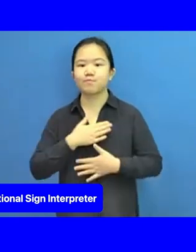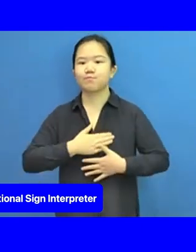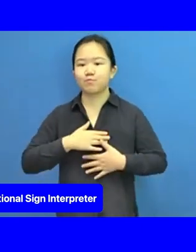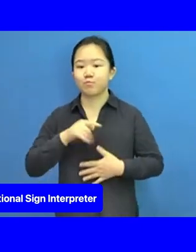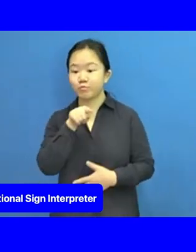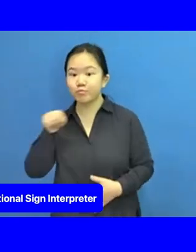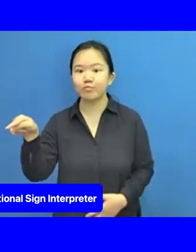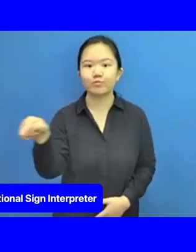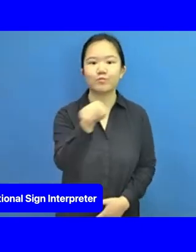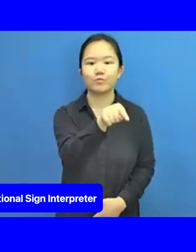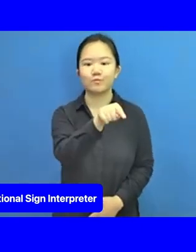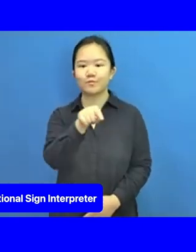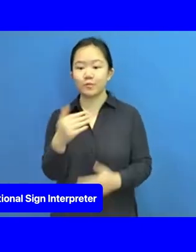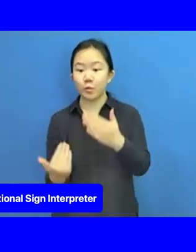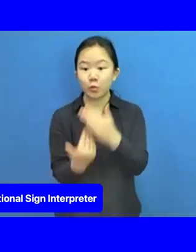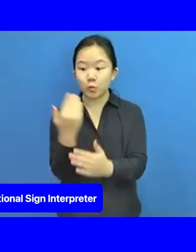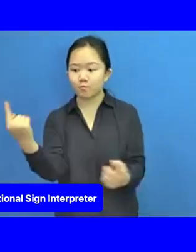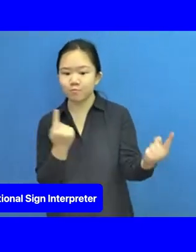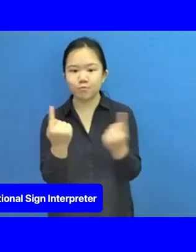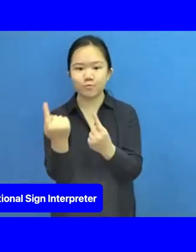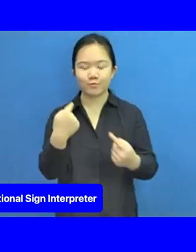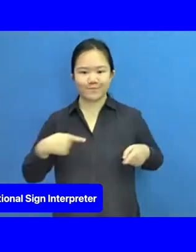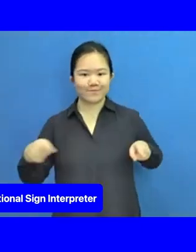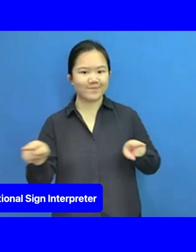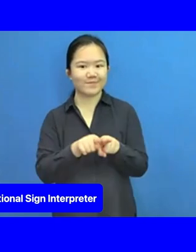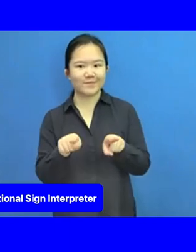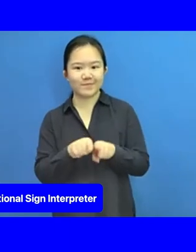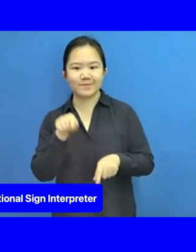I really sense this over the Zoom-wires